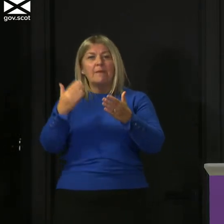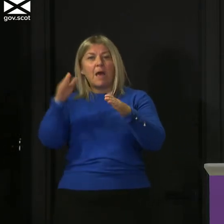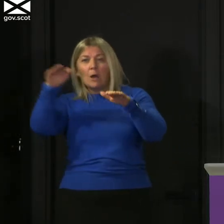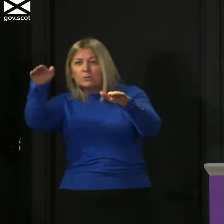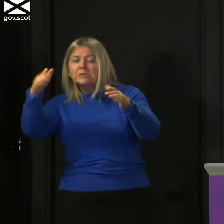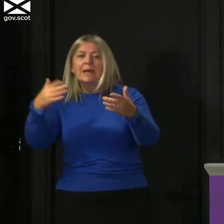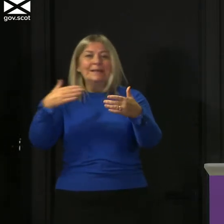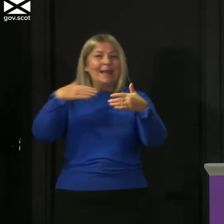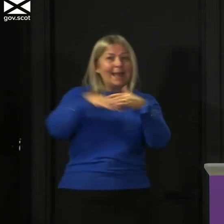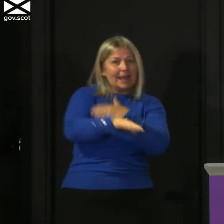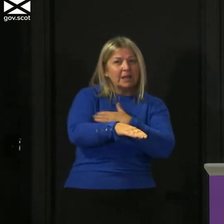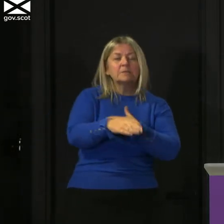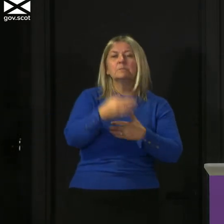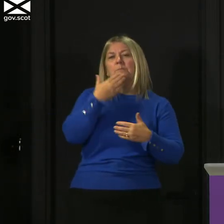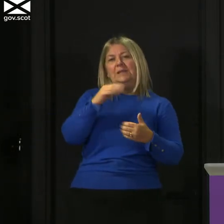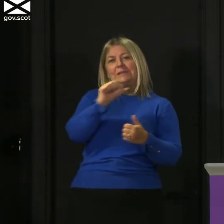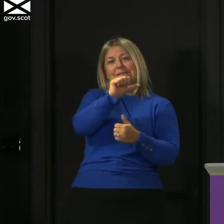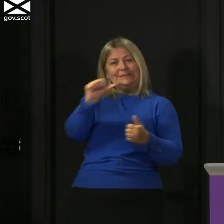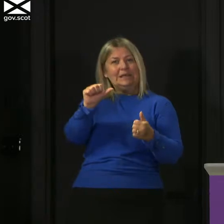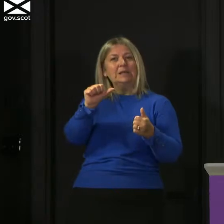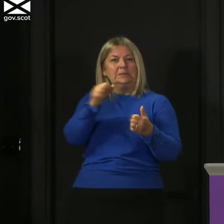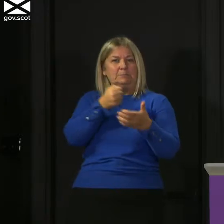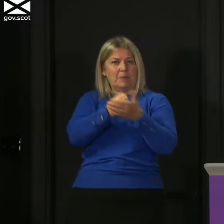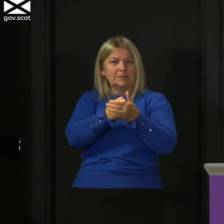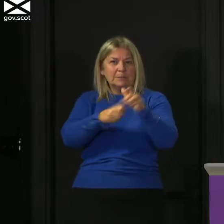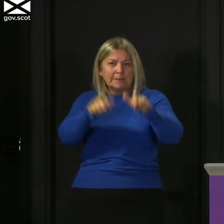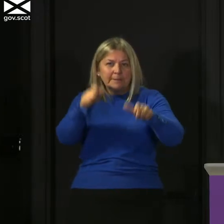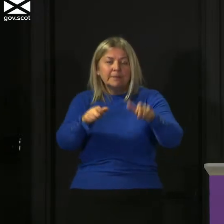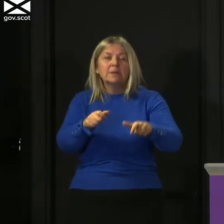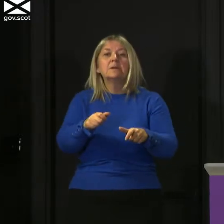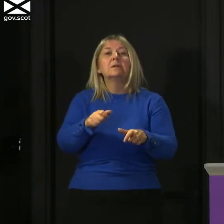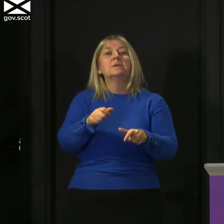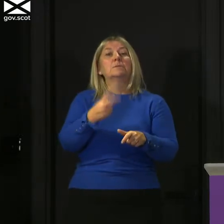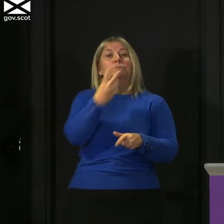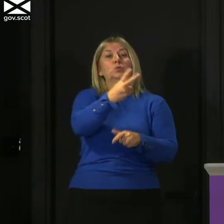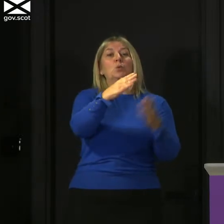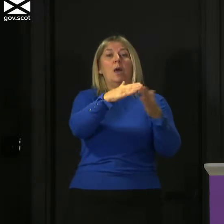stick to the 6-2 to limit, maximum of six people from a maximum of two households.